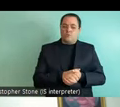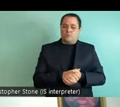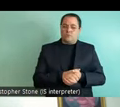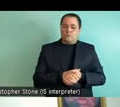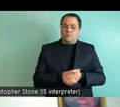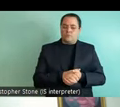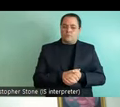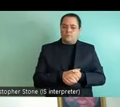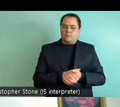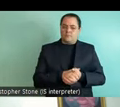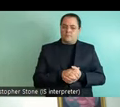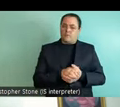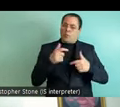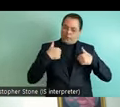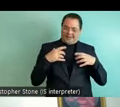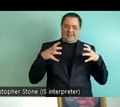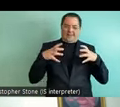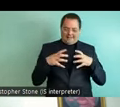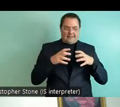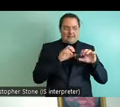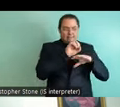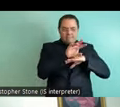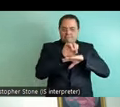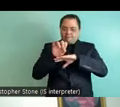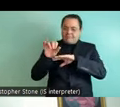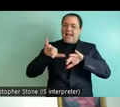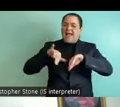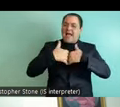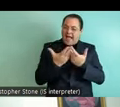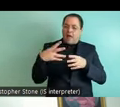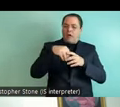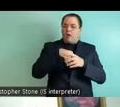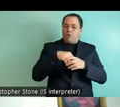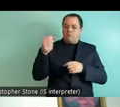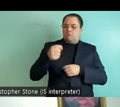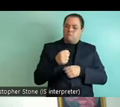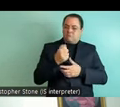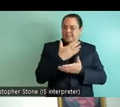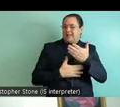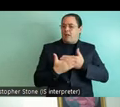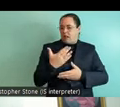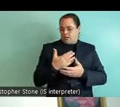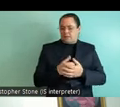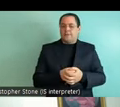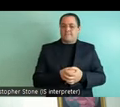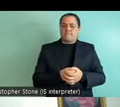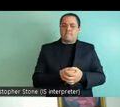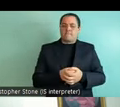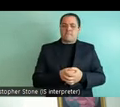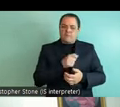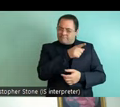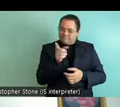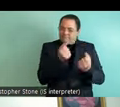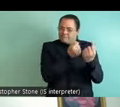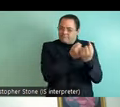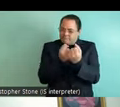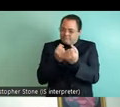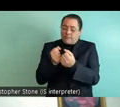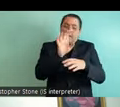inclusion, all, for employers, so we help by supporting public and private organizations